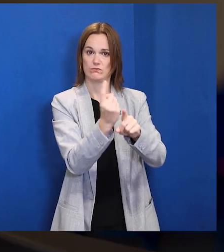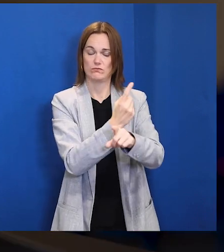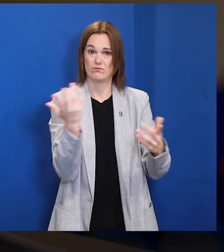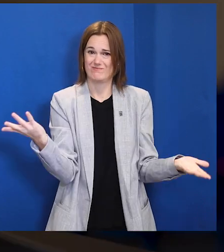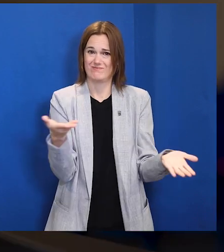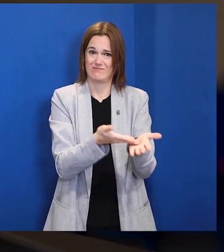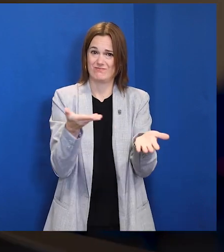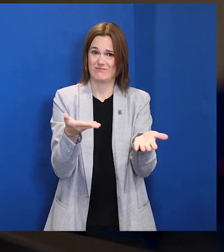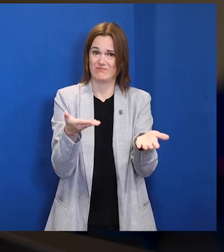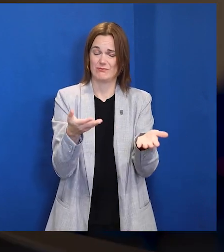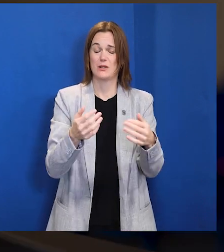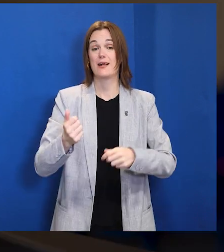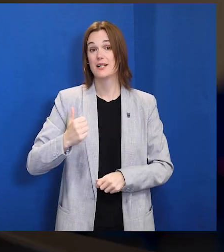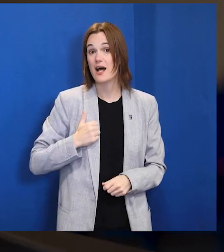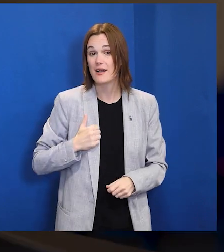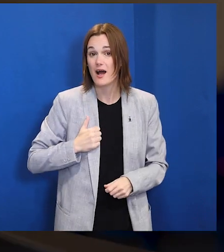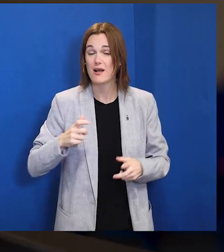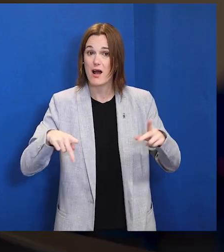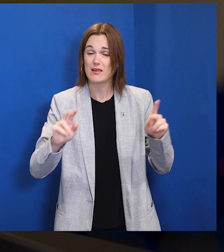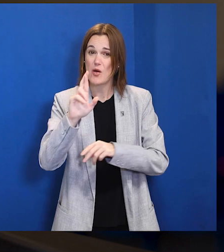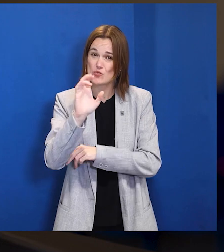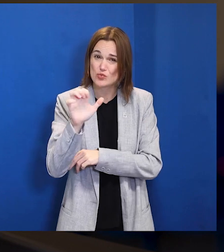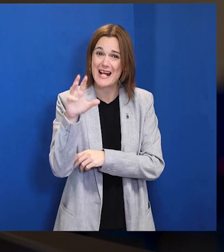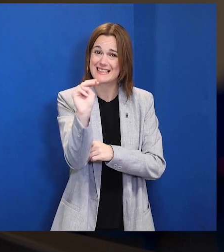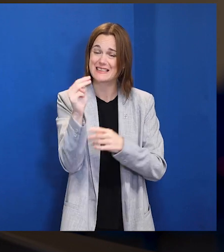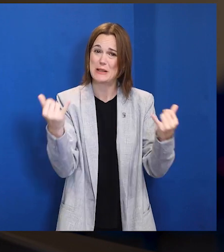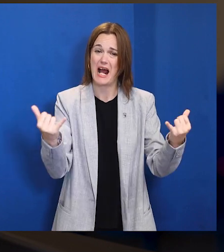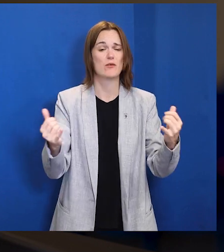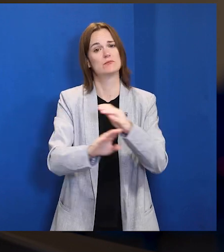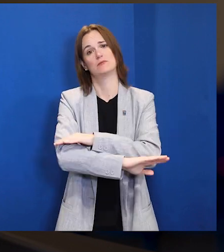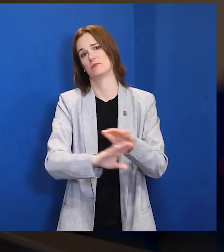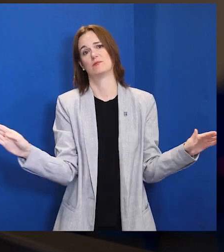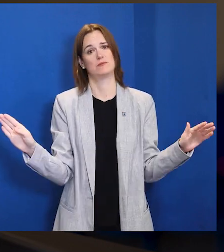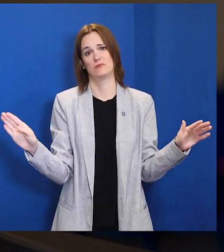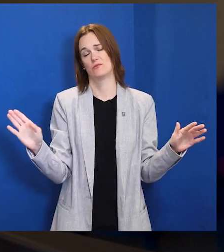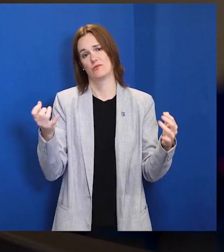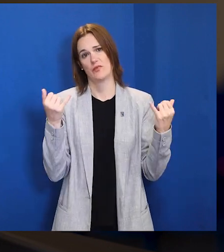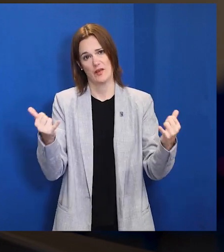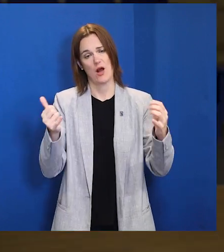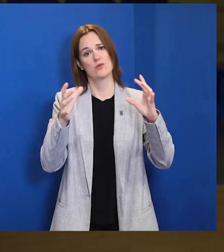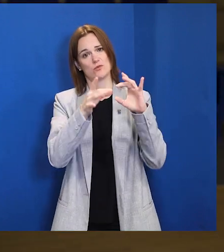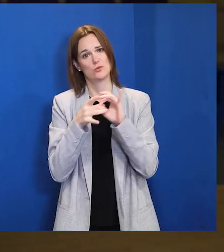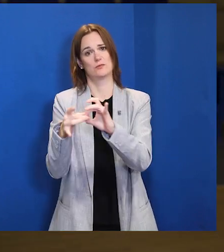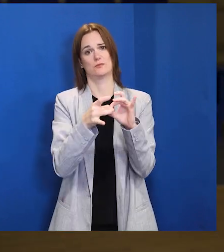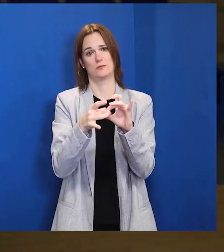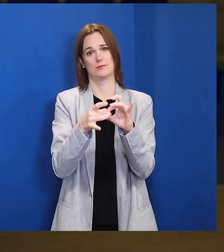that there is no place in Canada for racist attacks, especially in the era of reconciliation. I want you all to know